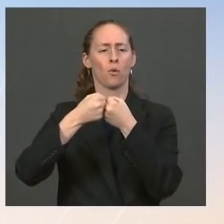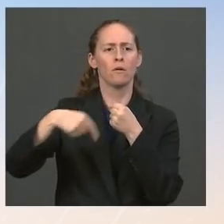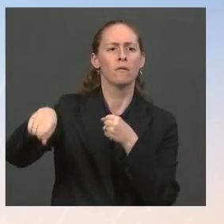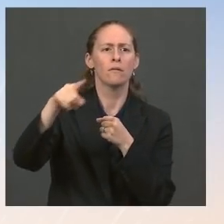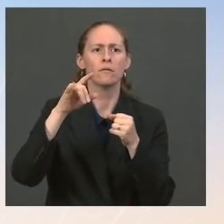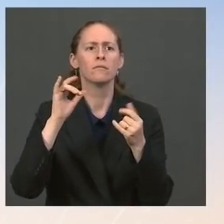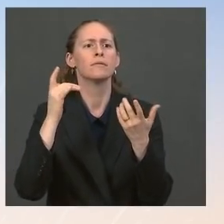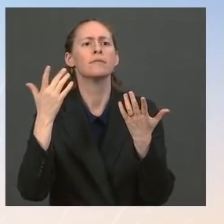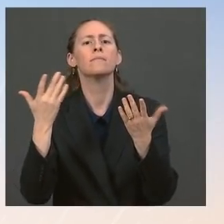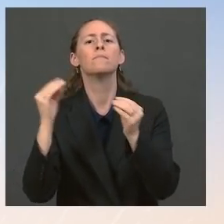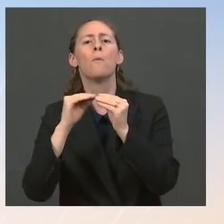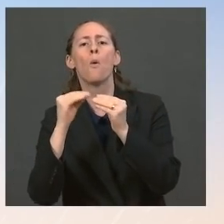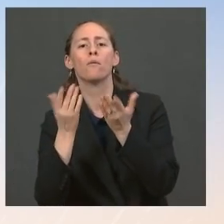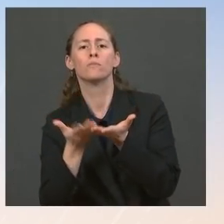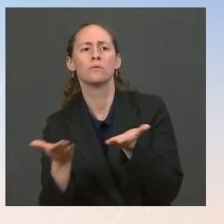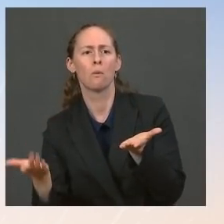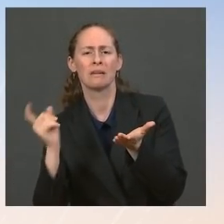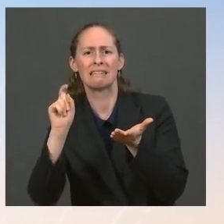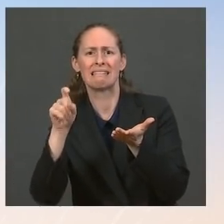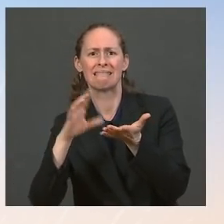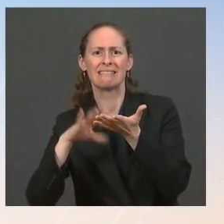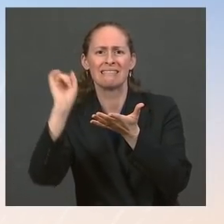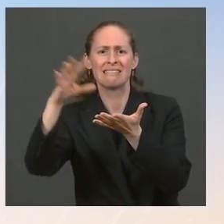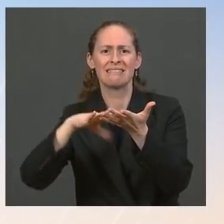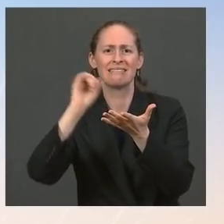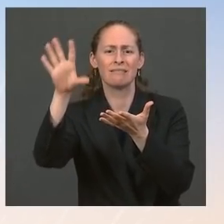many of whom include families with young children.